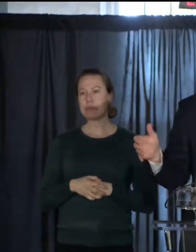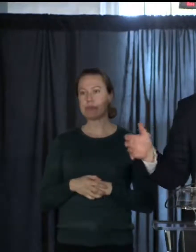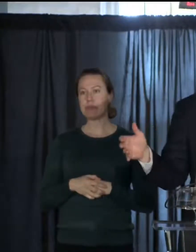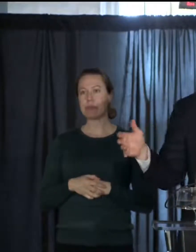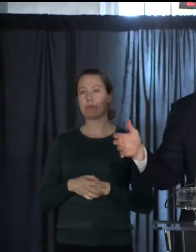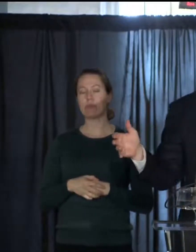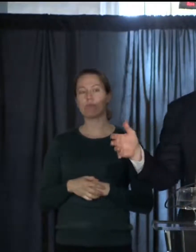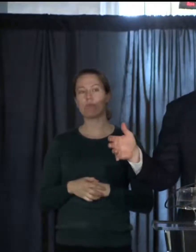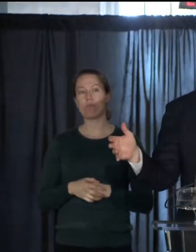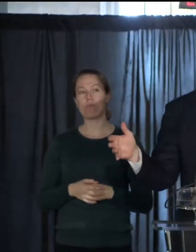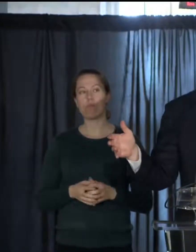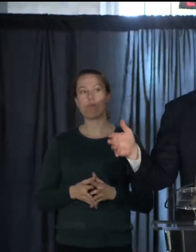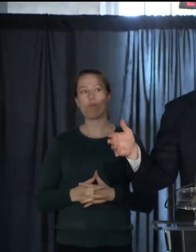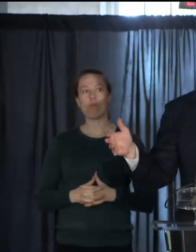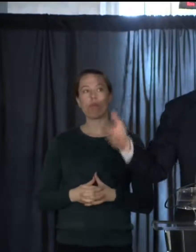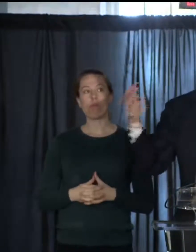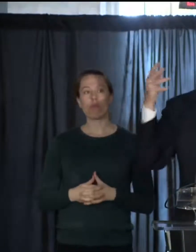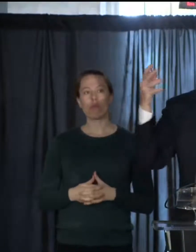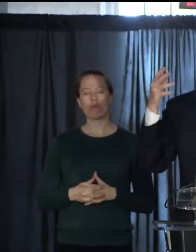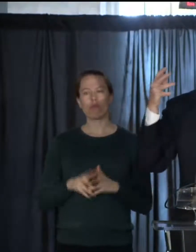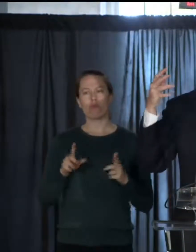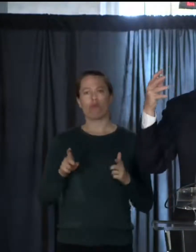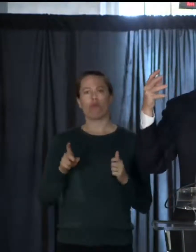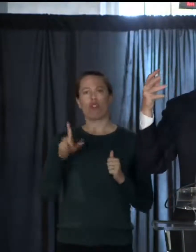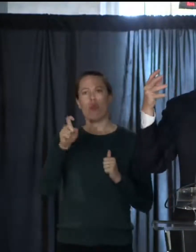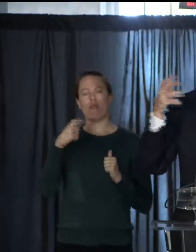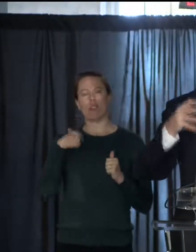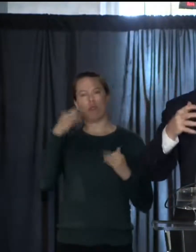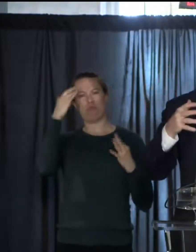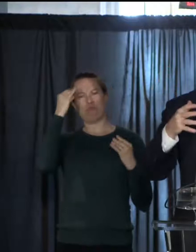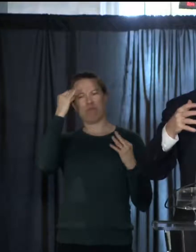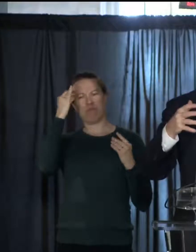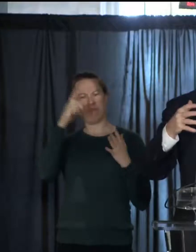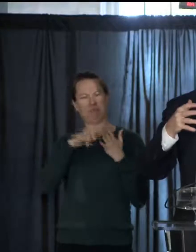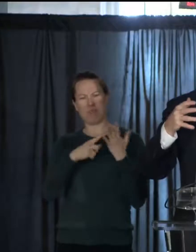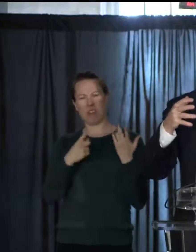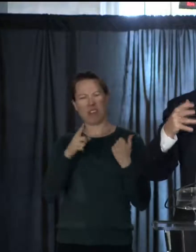YOU HAVE TO WONDER WHAT IS GOING ON IN SOMEBODY'S HEAD WHEN THEY